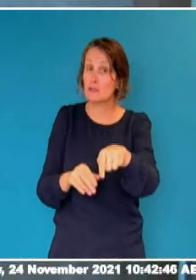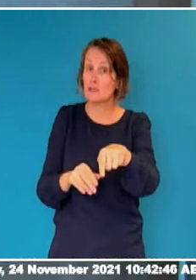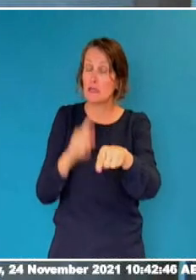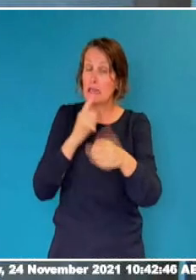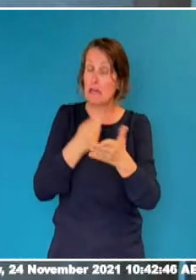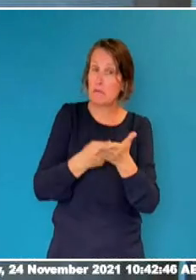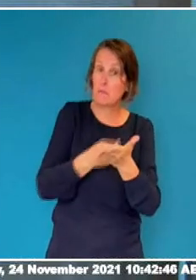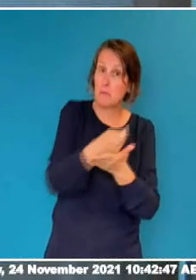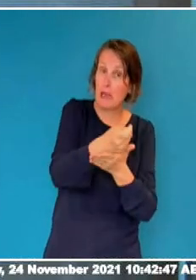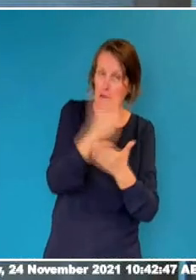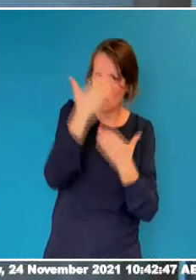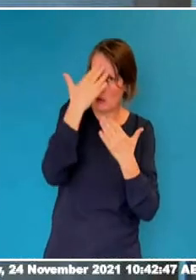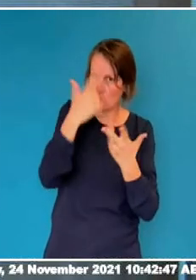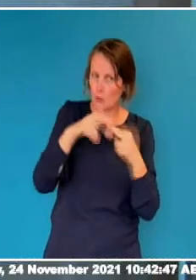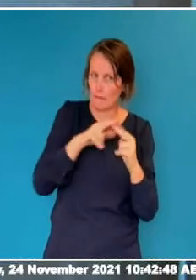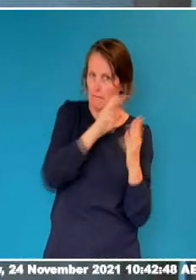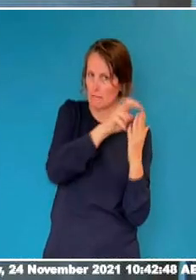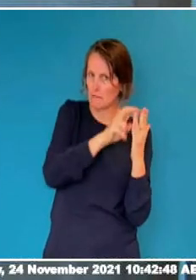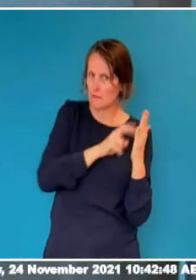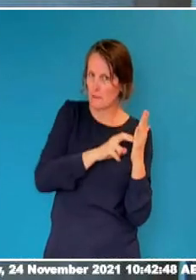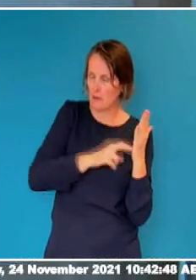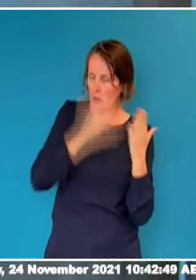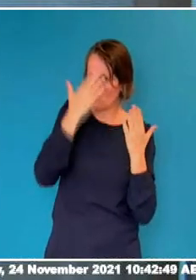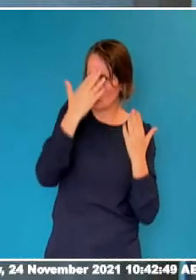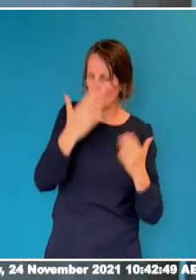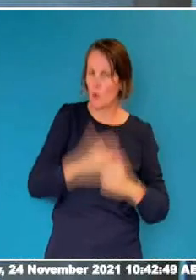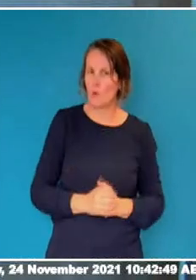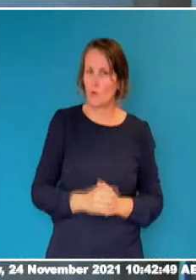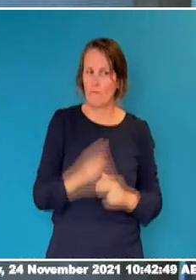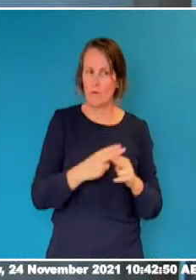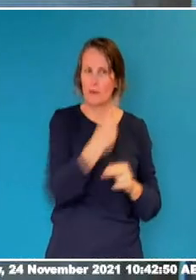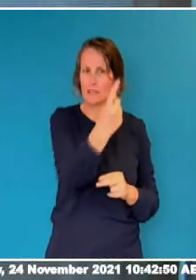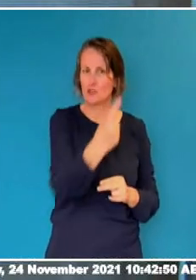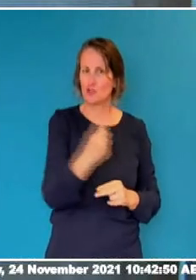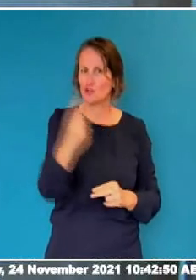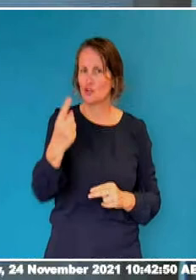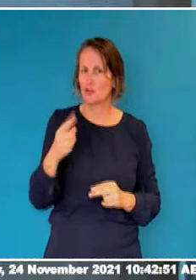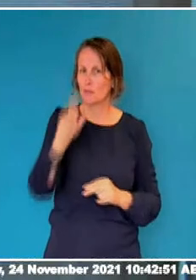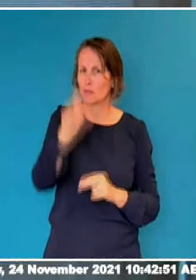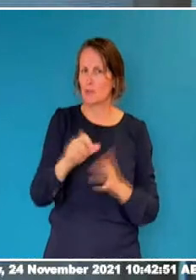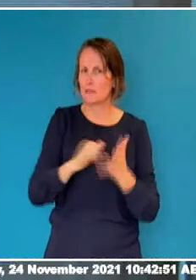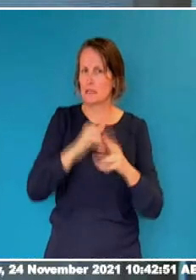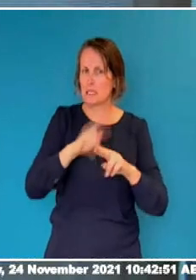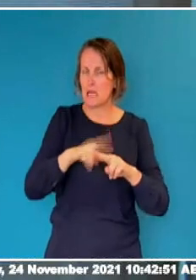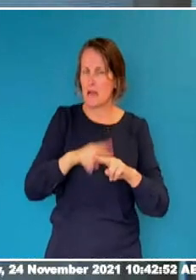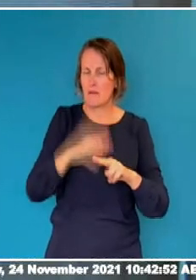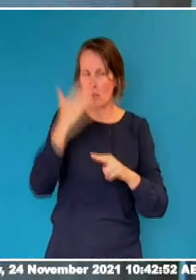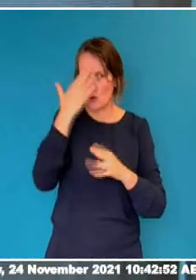what the cost of that modification would be, as I'm not sure how that is tracked in line